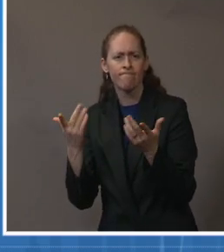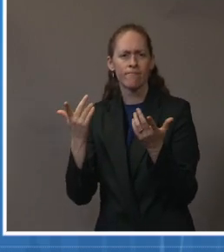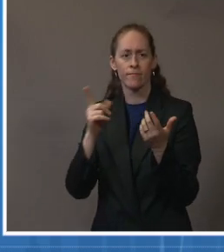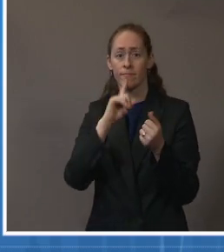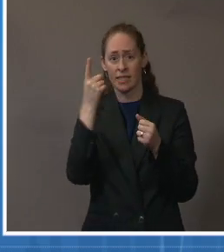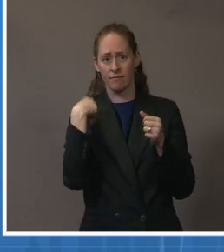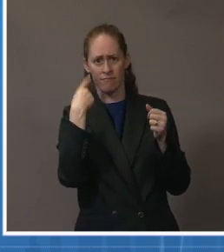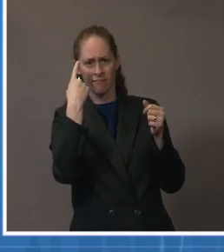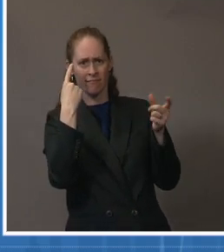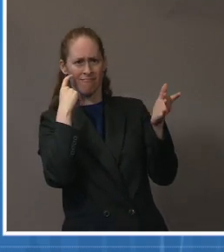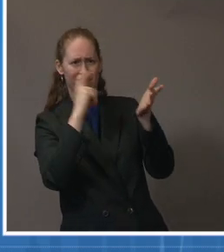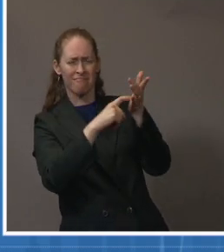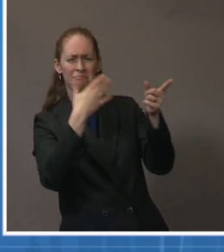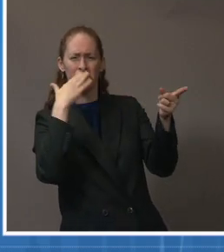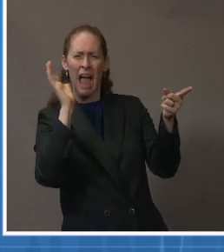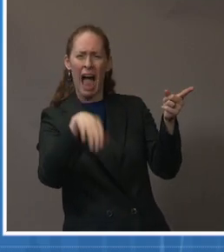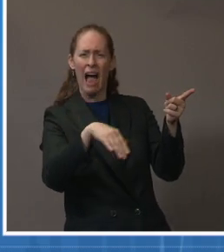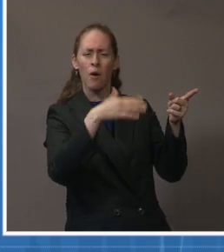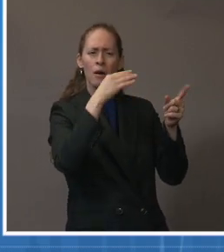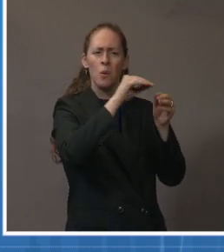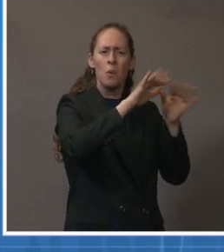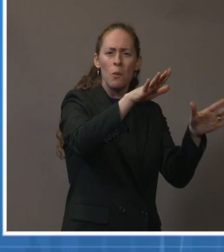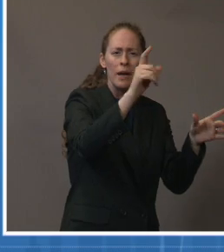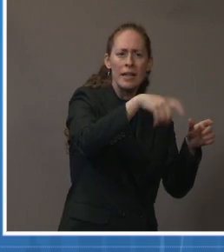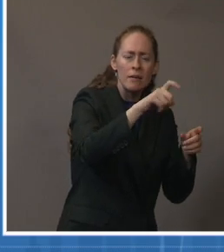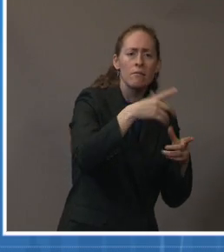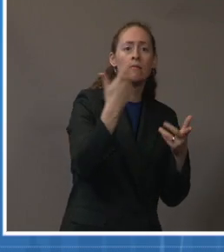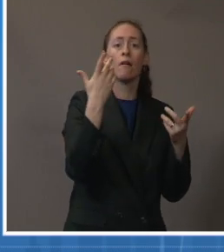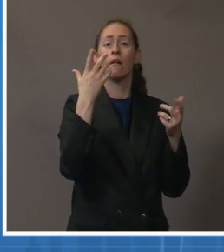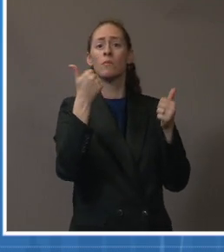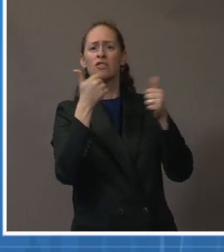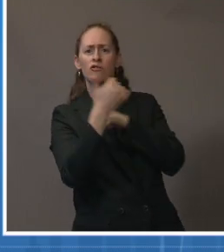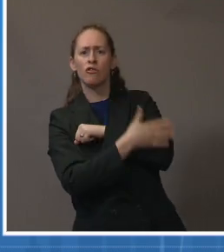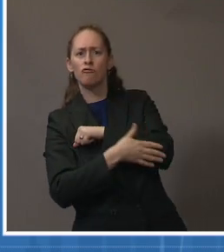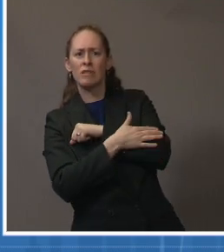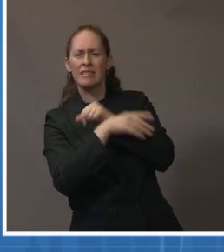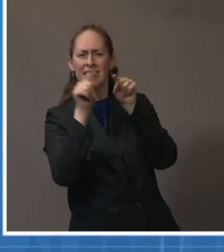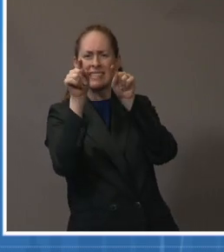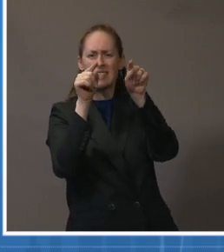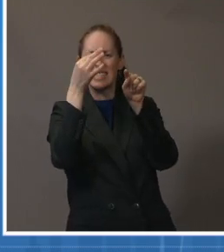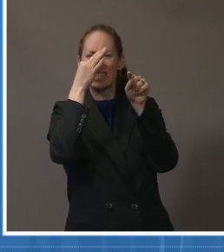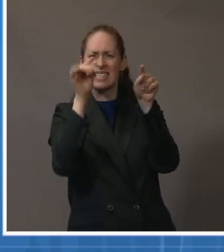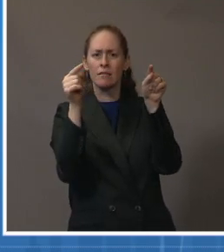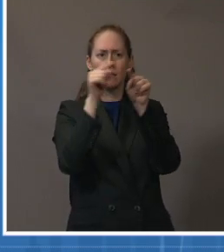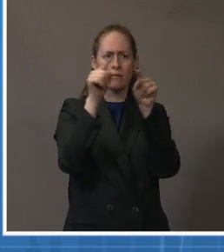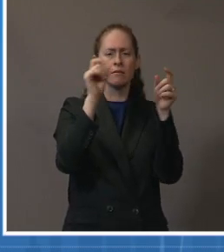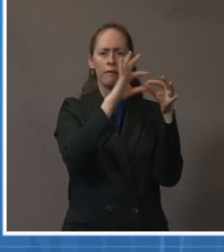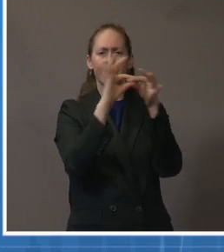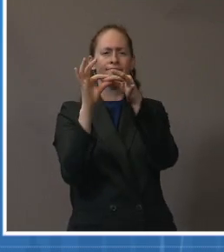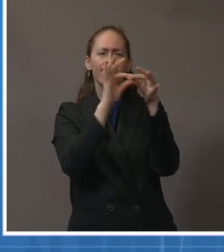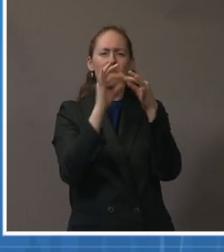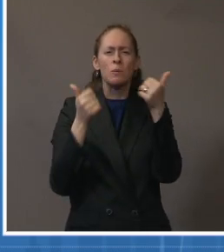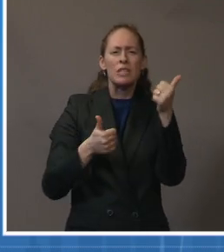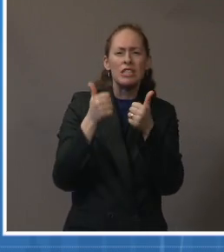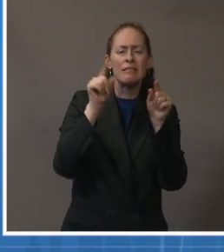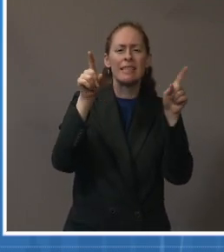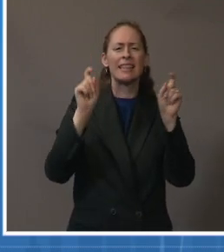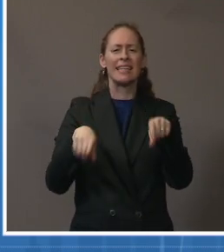where partner countries are facing crises. And so, some examples of that include -- a portion of those doses will go to India,